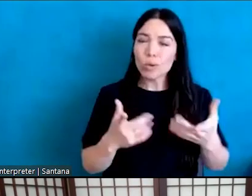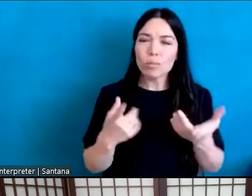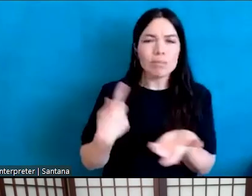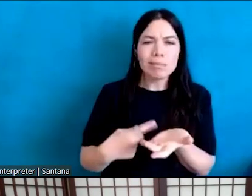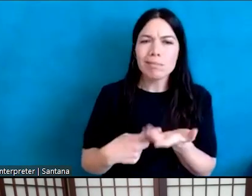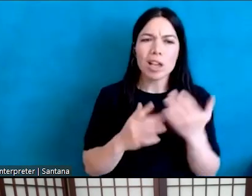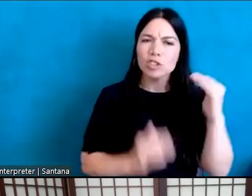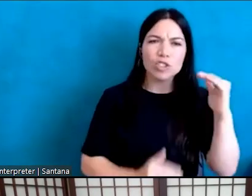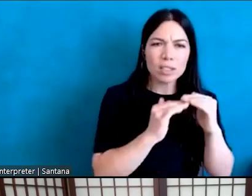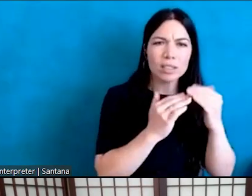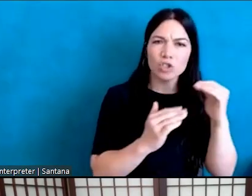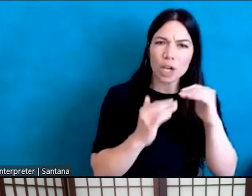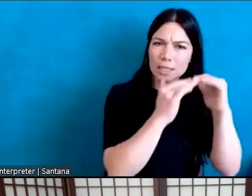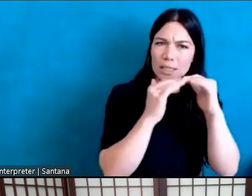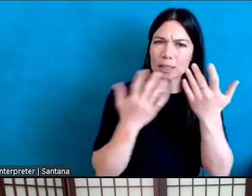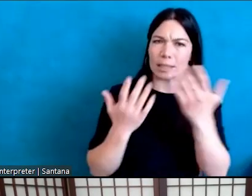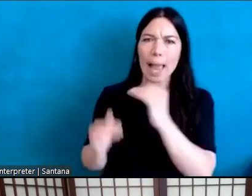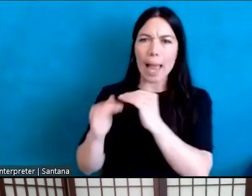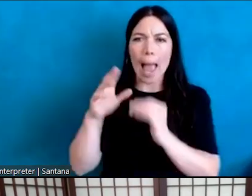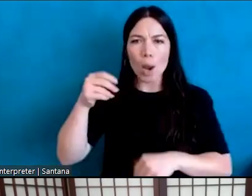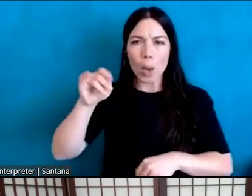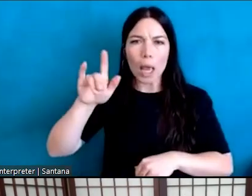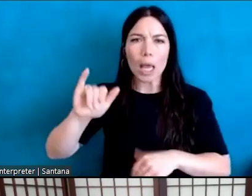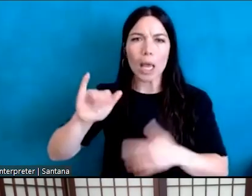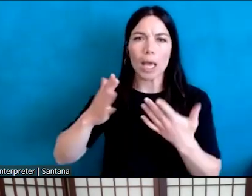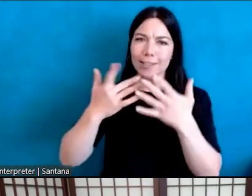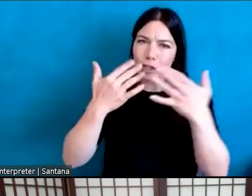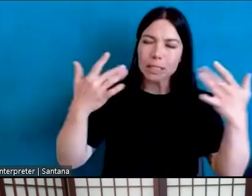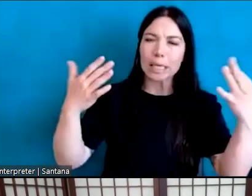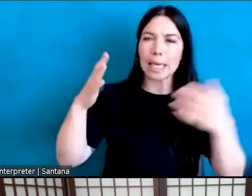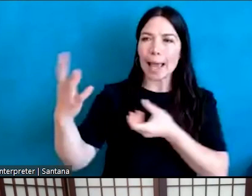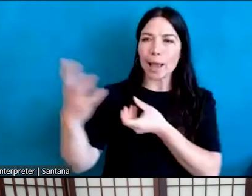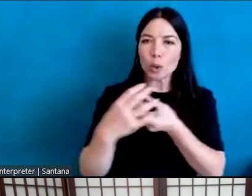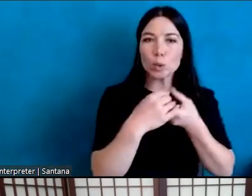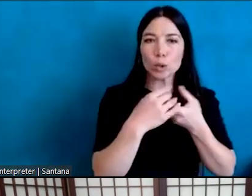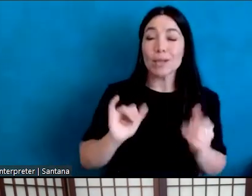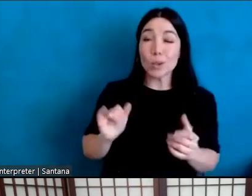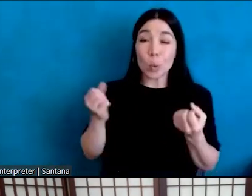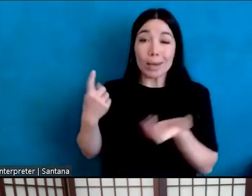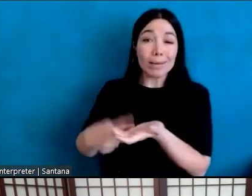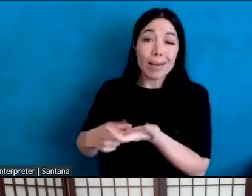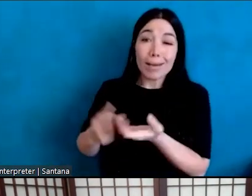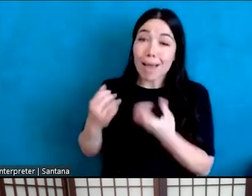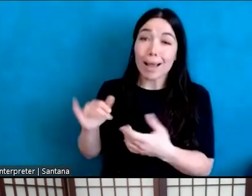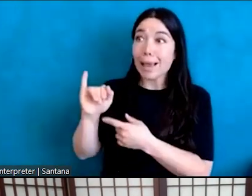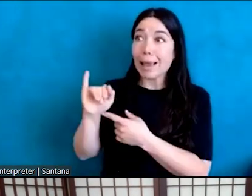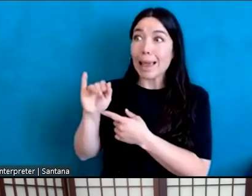By extension, we talk a lot about various isms, if you will, you know, such as racism, sexism, essentialism and many more.